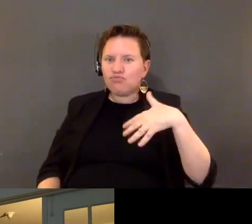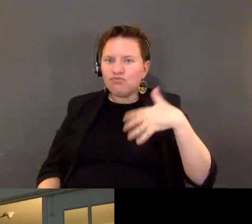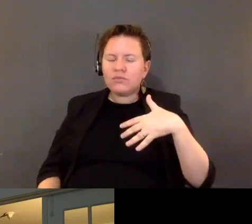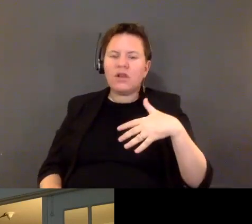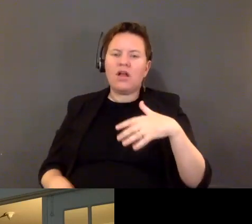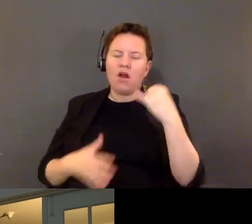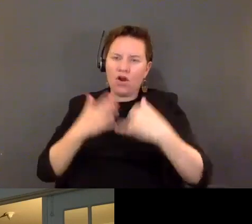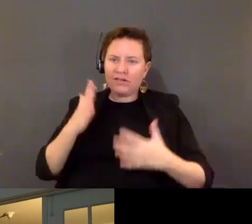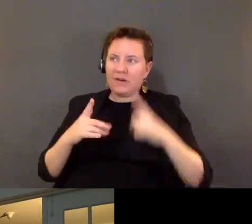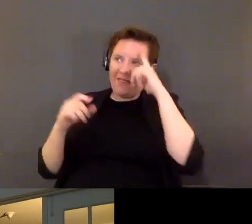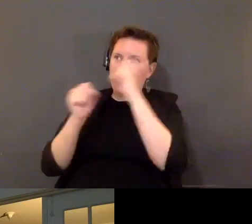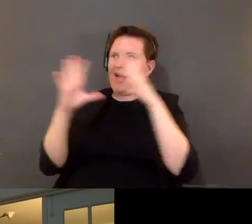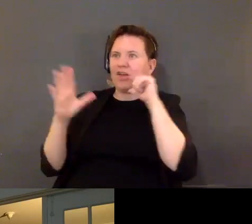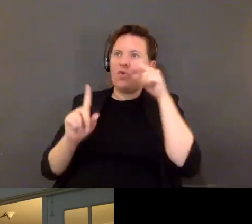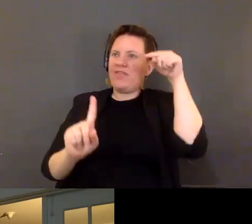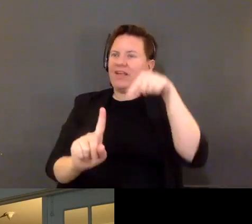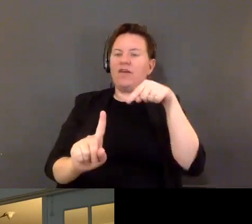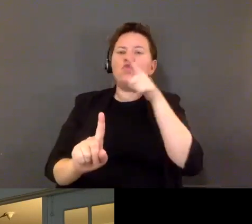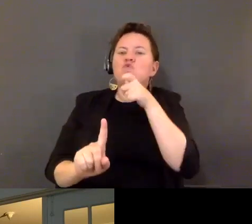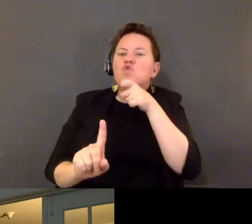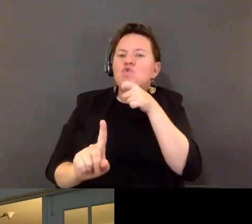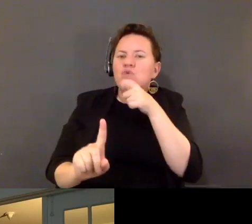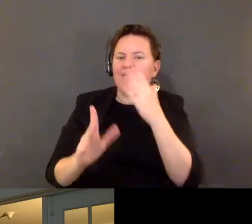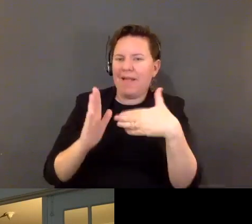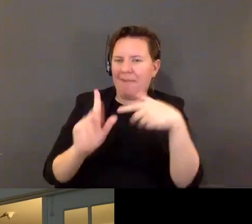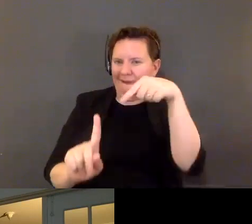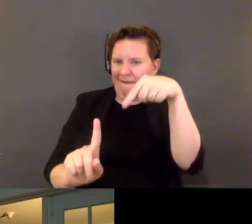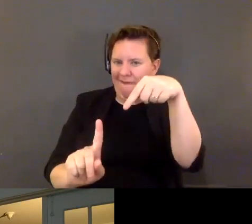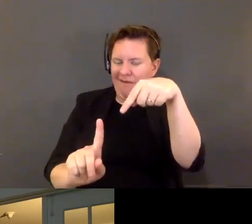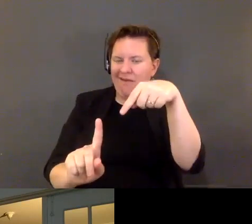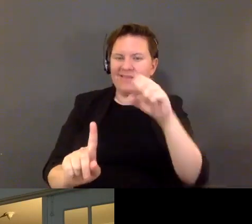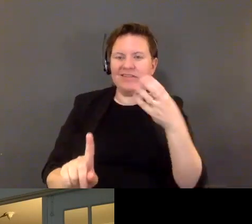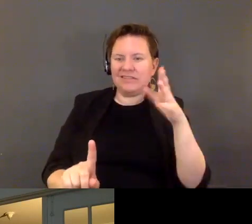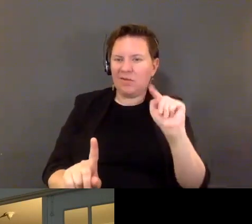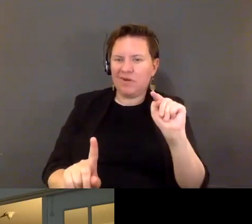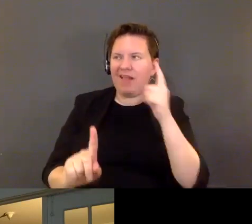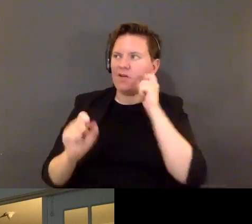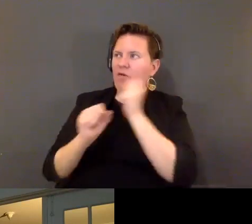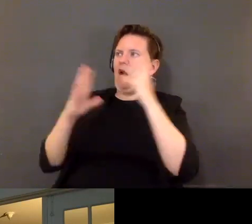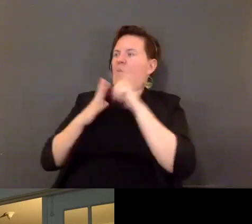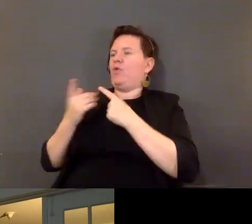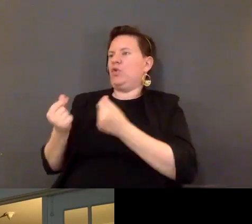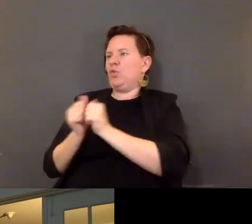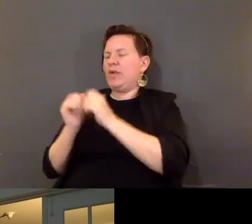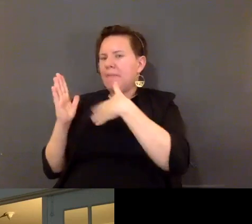of them i don't think of their subjects at all i think of what they're doing with paint and because